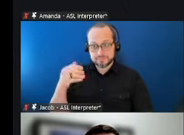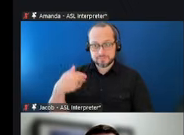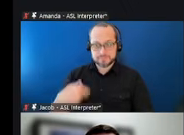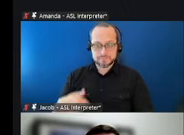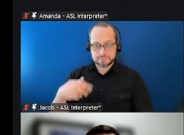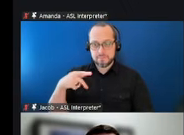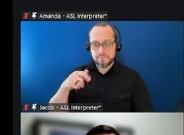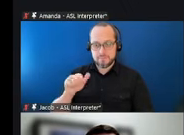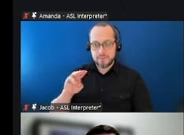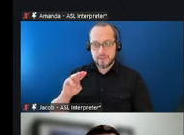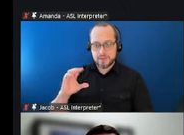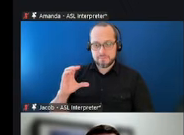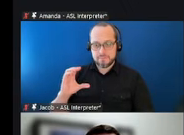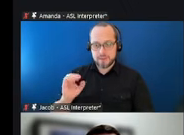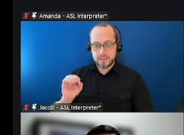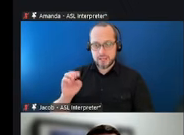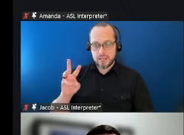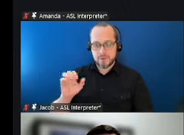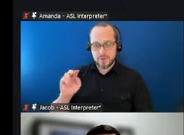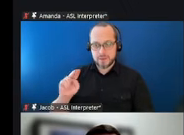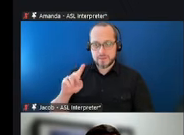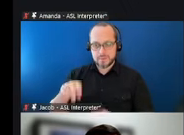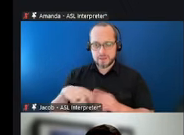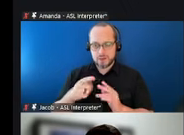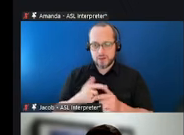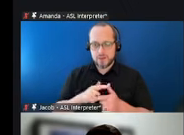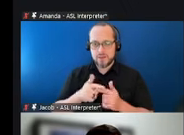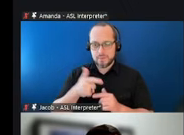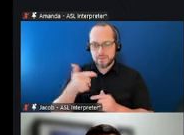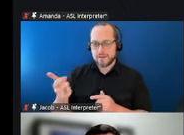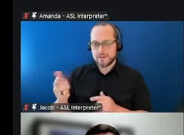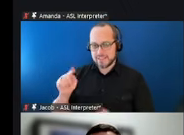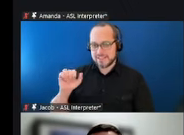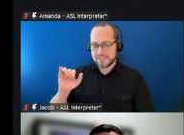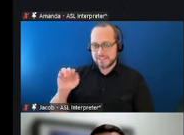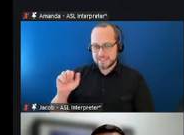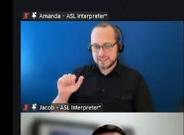going to um pick us off and then turn it over to Tina. and I get the pleasure of introducing you